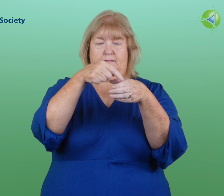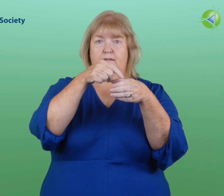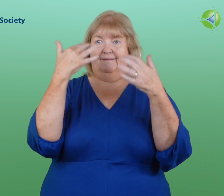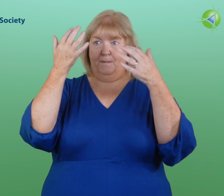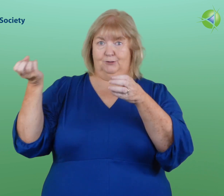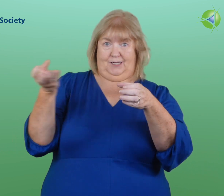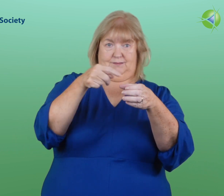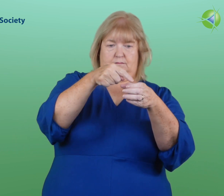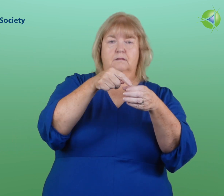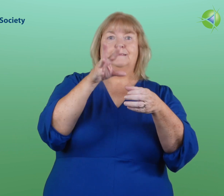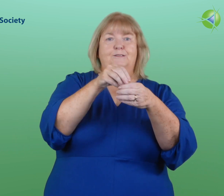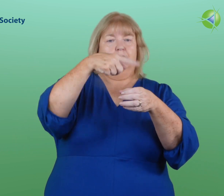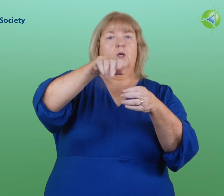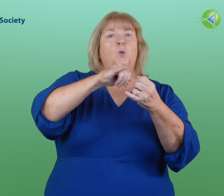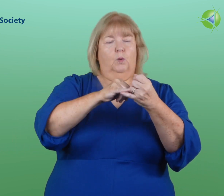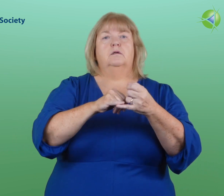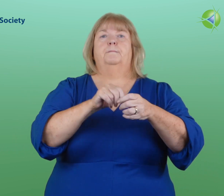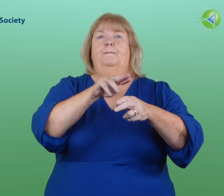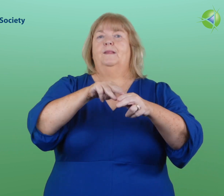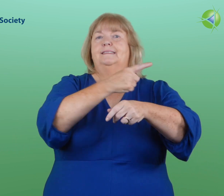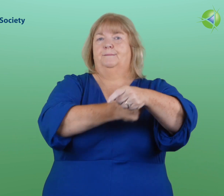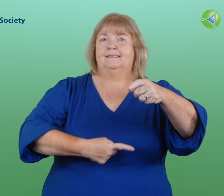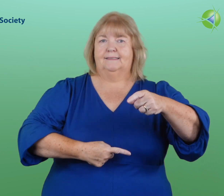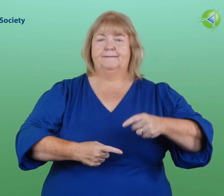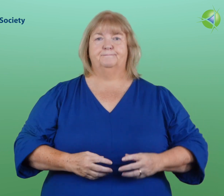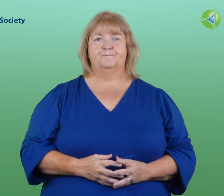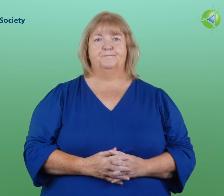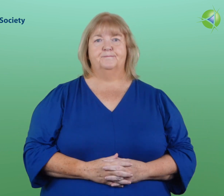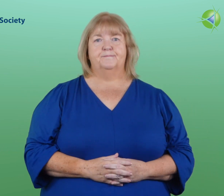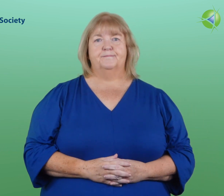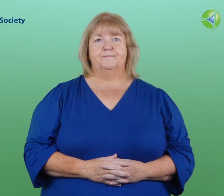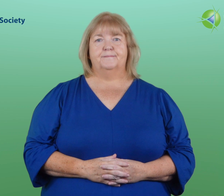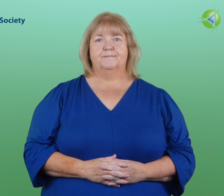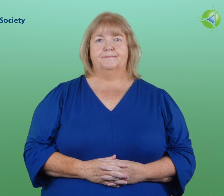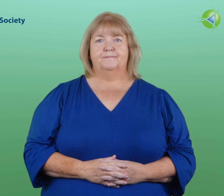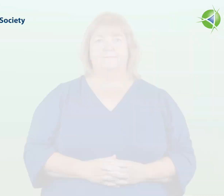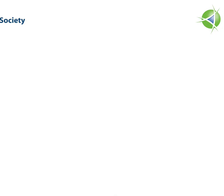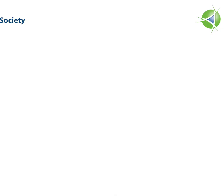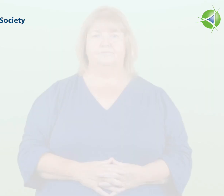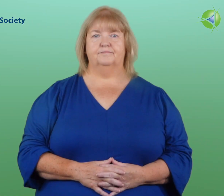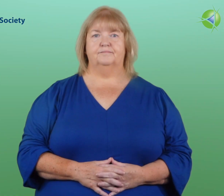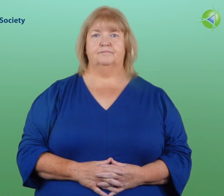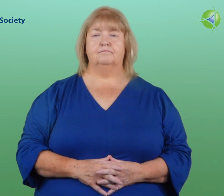addressing the needs of specific social groups, in particular people with disabilities